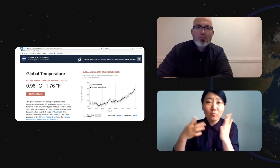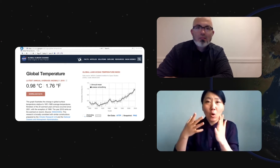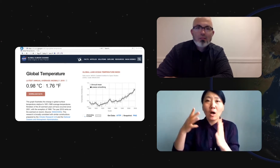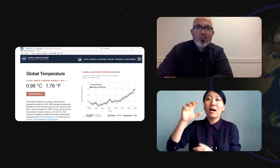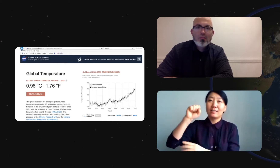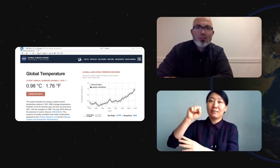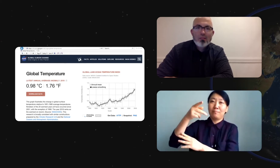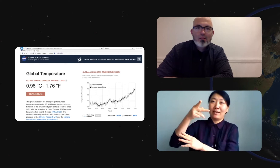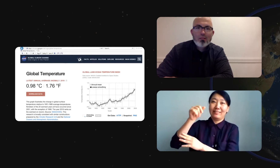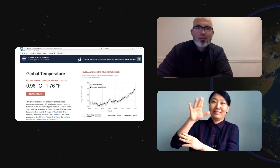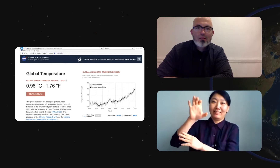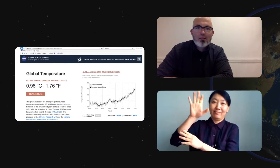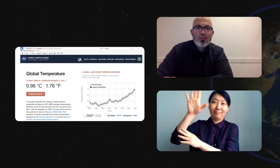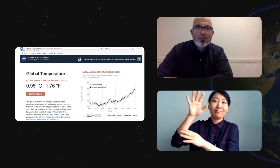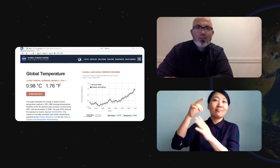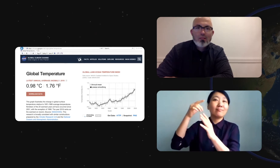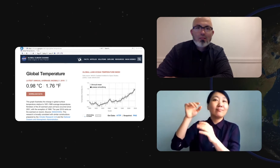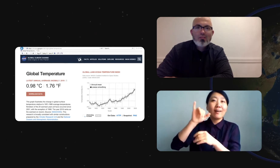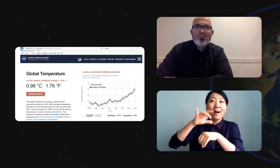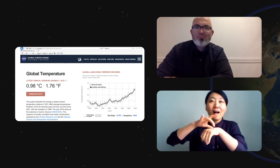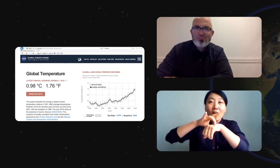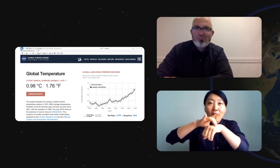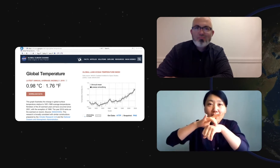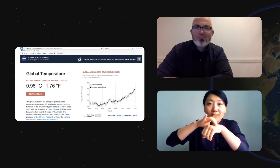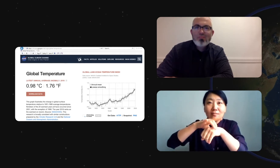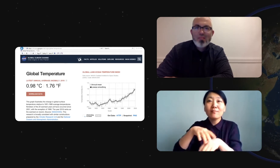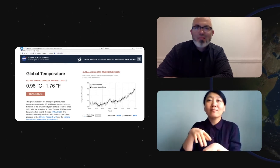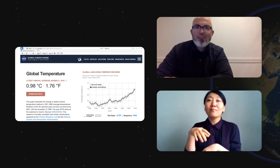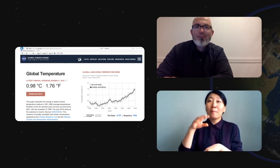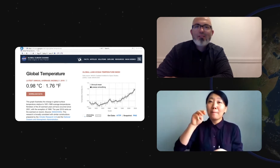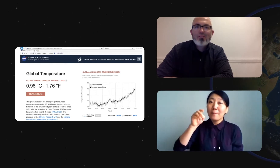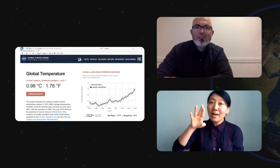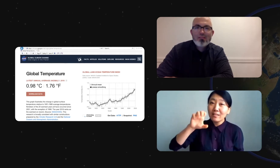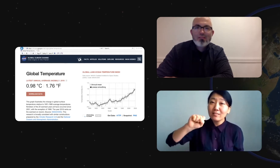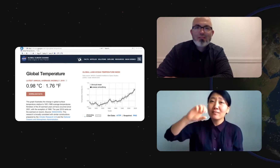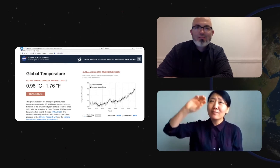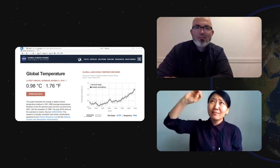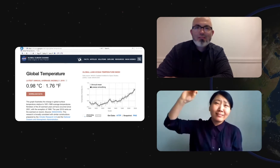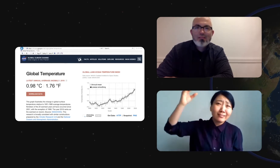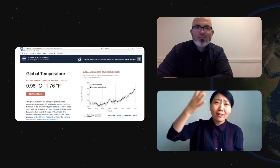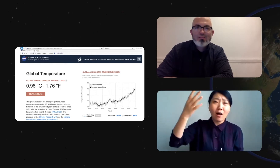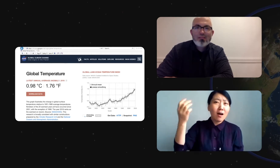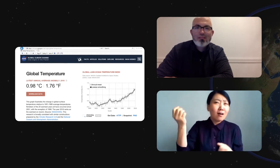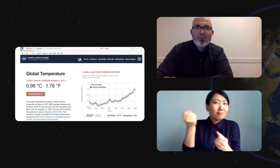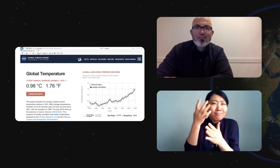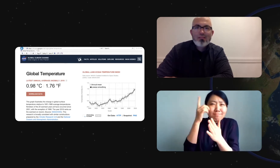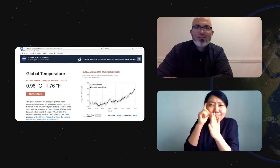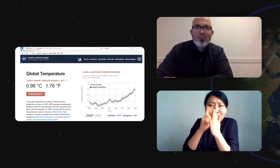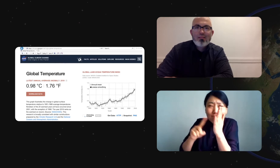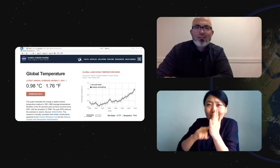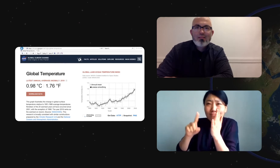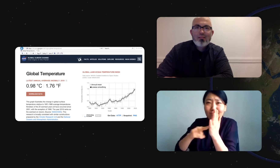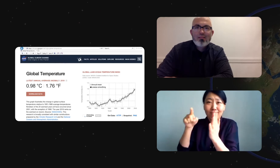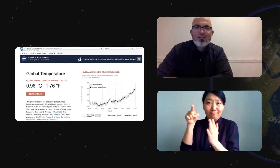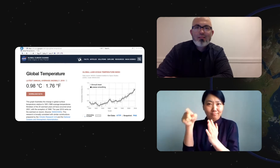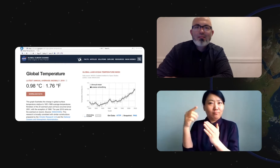They get the data from space.